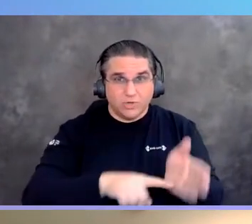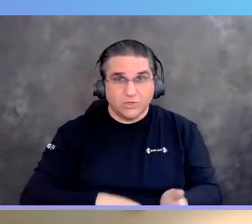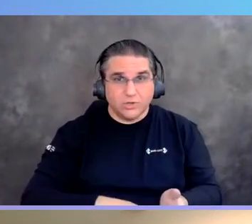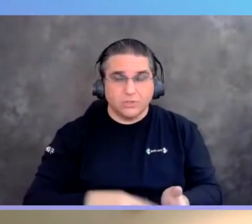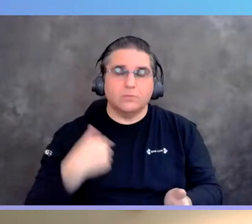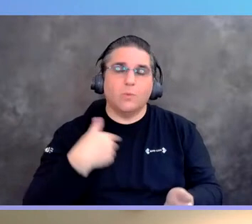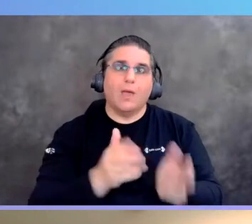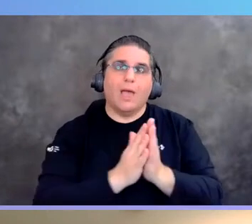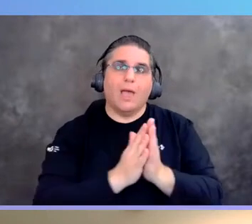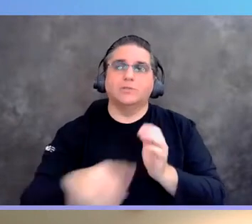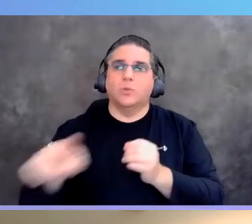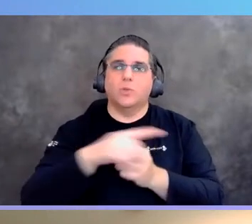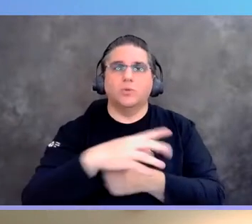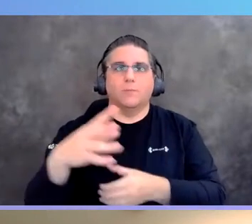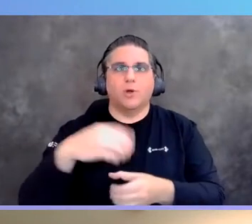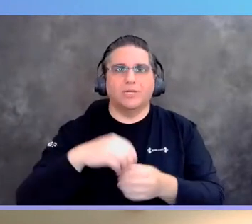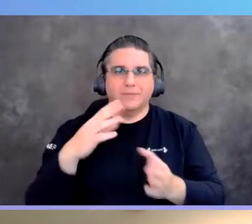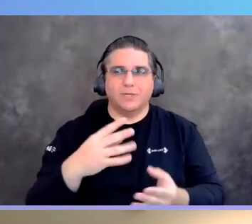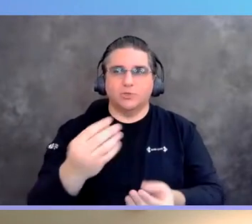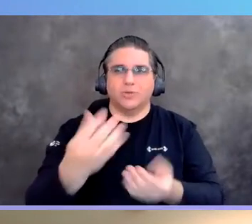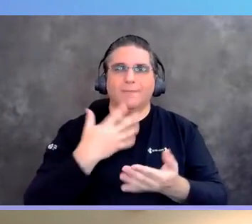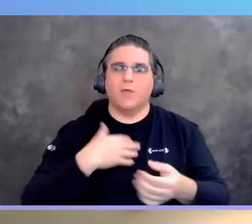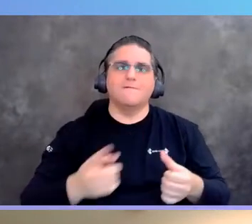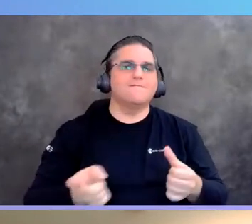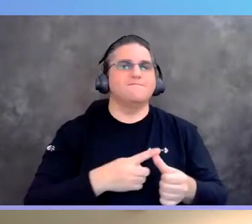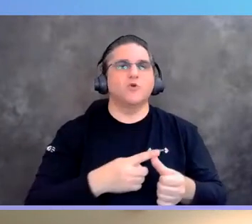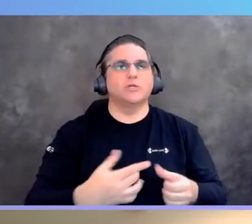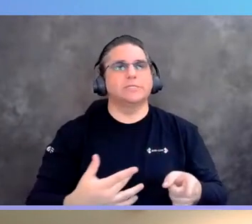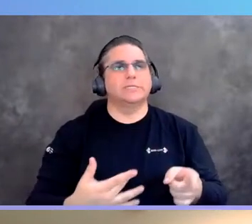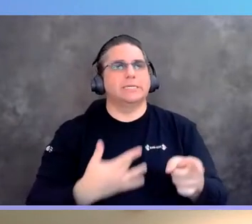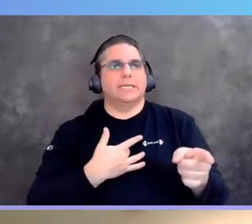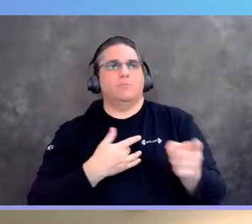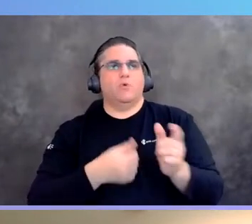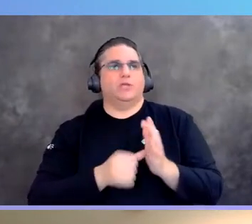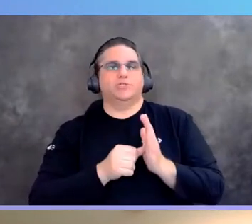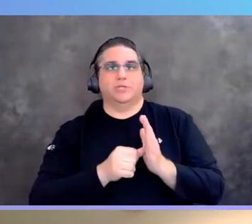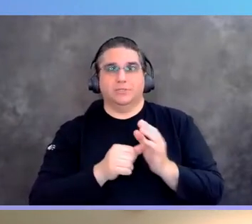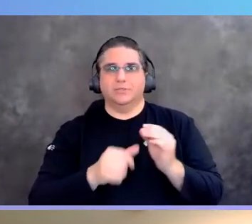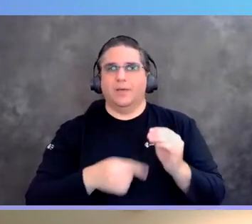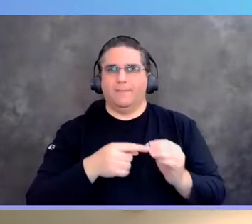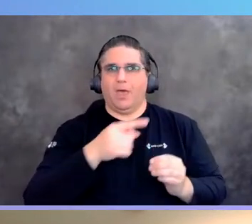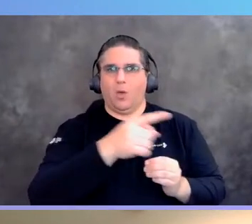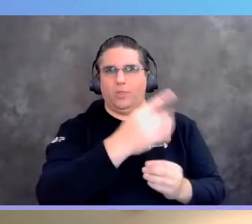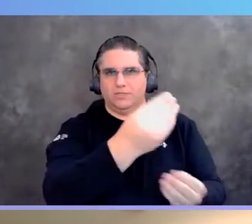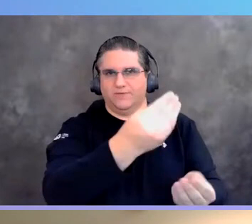their first impressions about what information would be